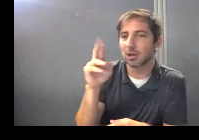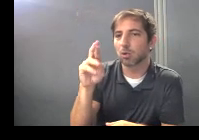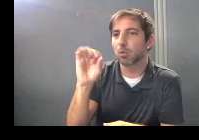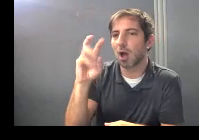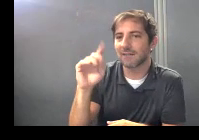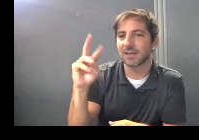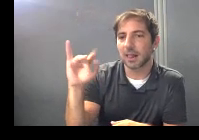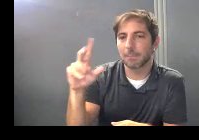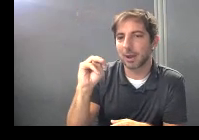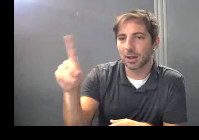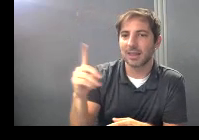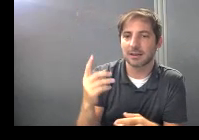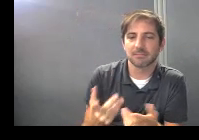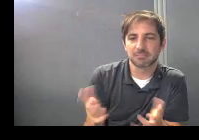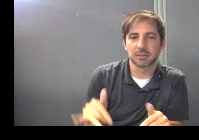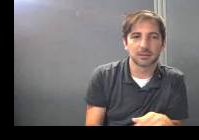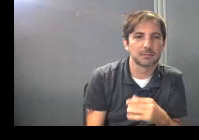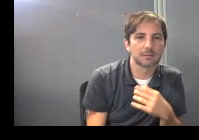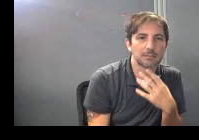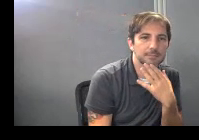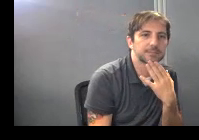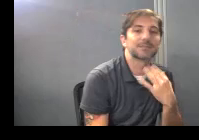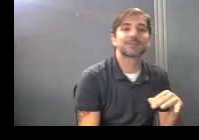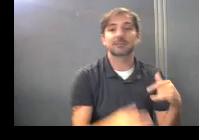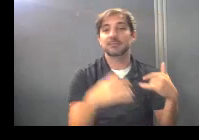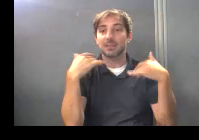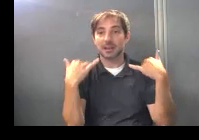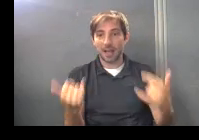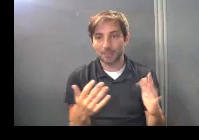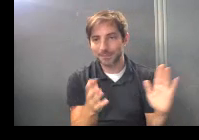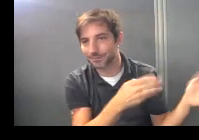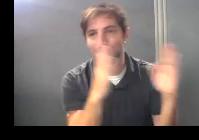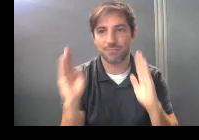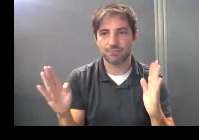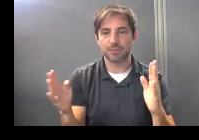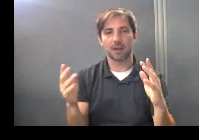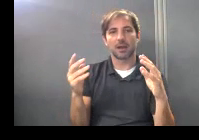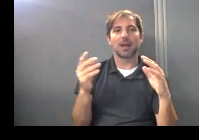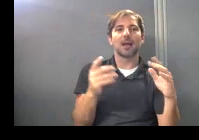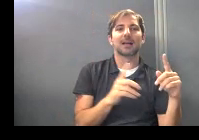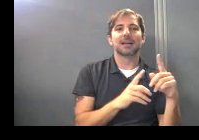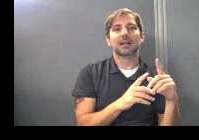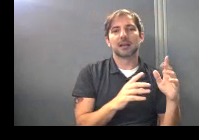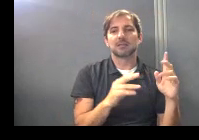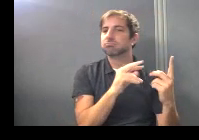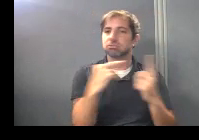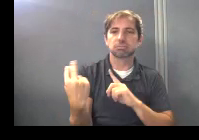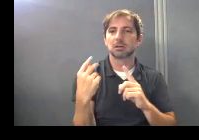THE OTHER SIDE OF THIS, WE ARE GOING TO TALK ABOUT THE LAWS.